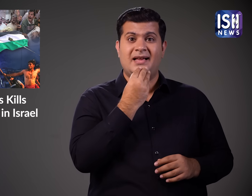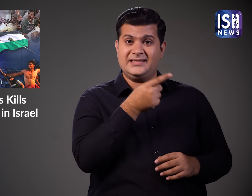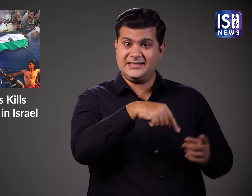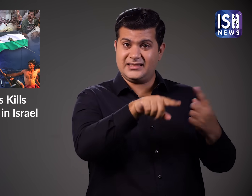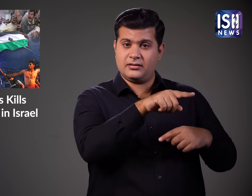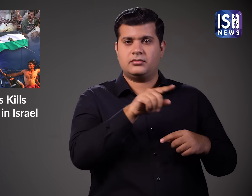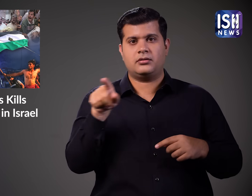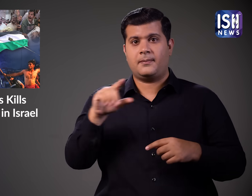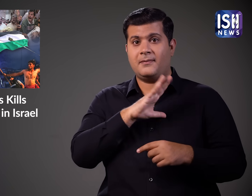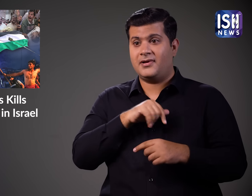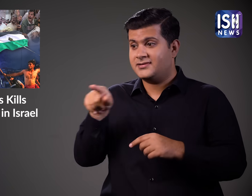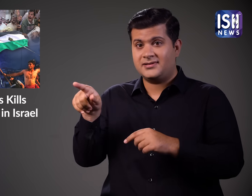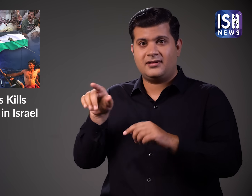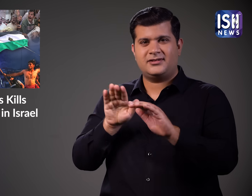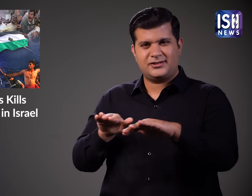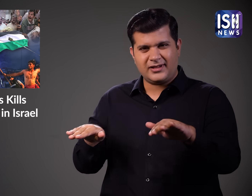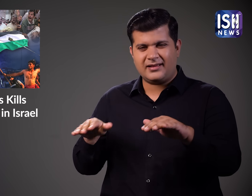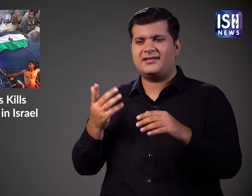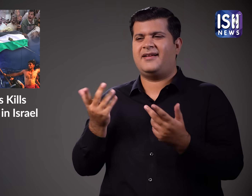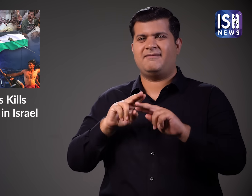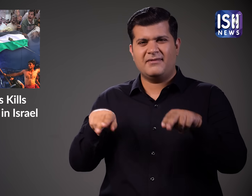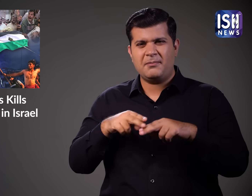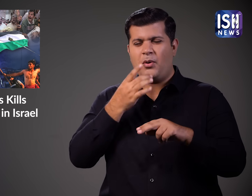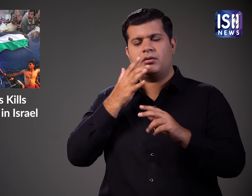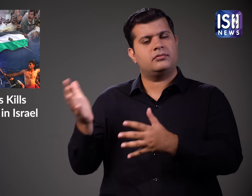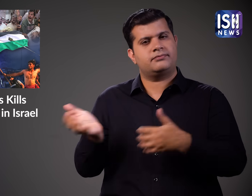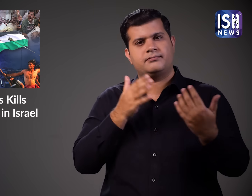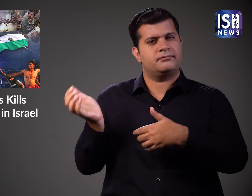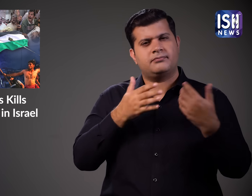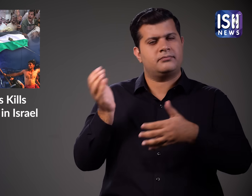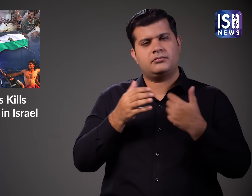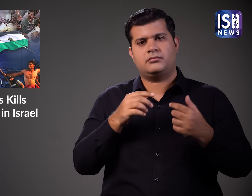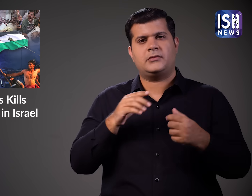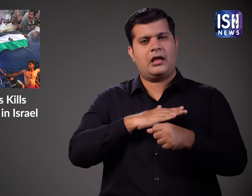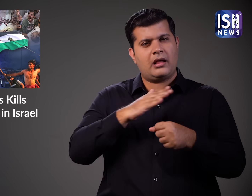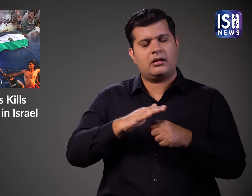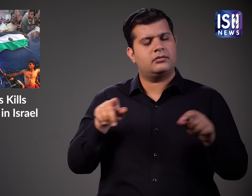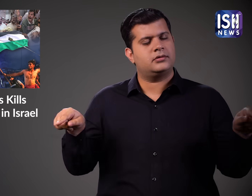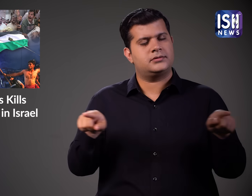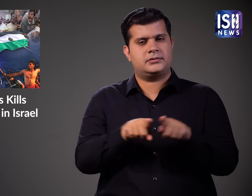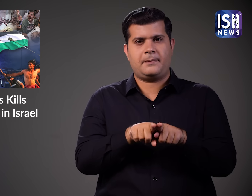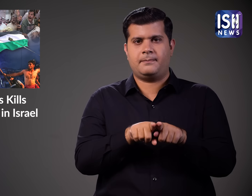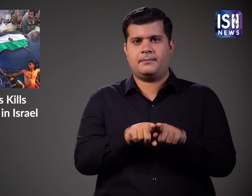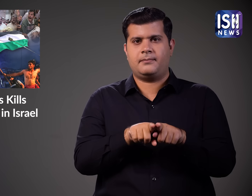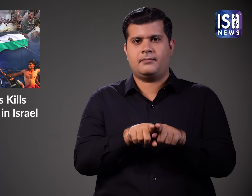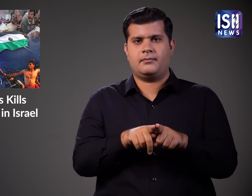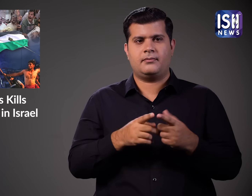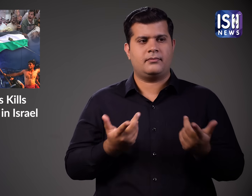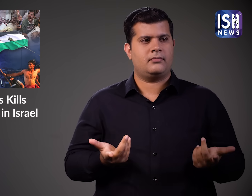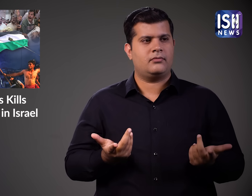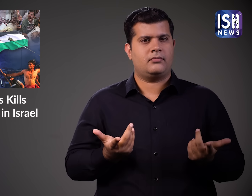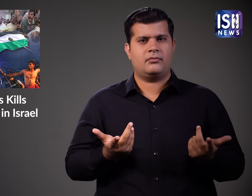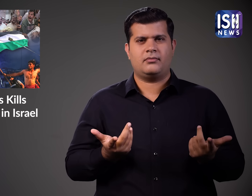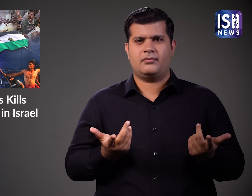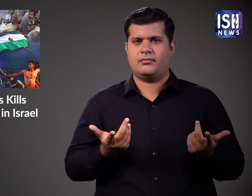Israel too has abducted Palestine children and families and killed them.